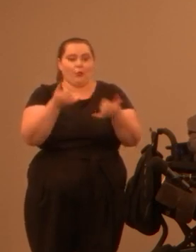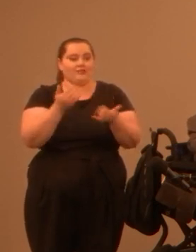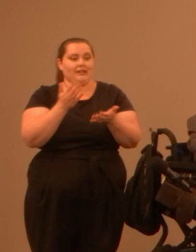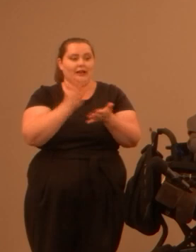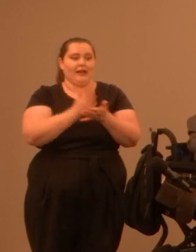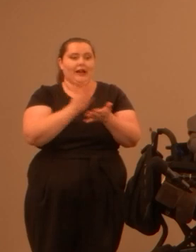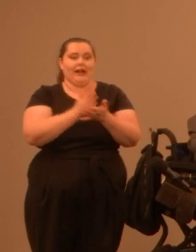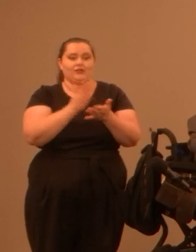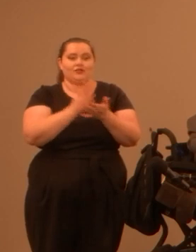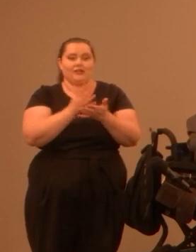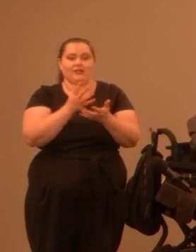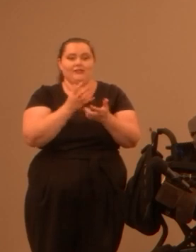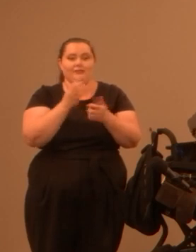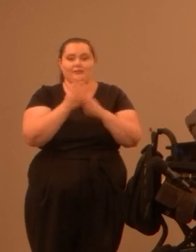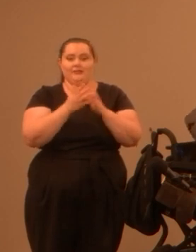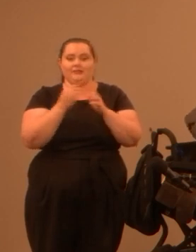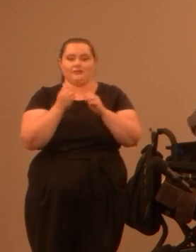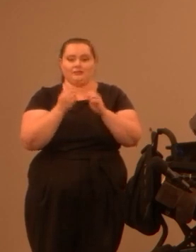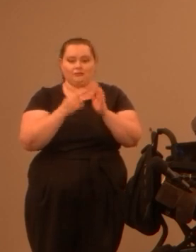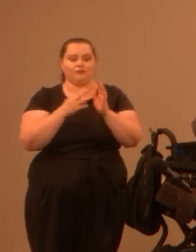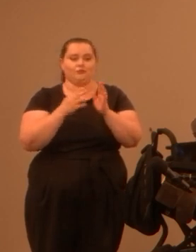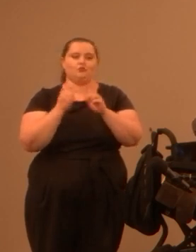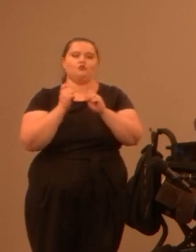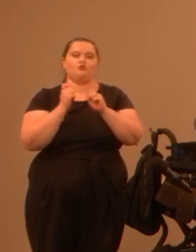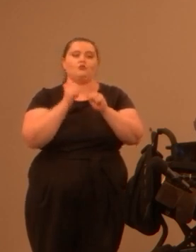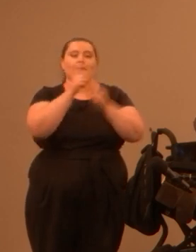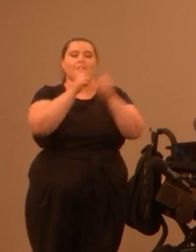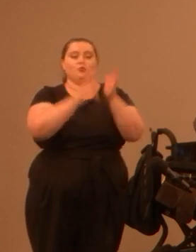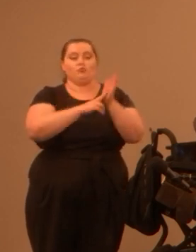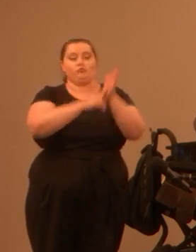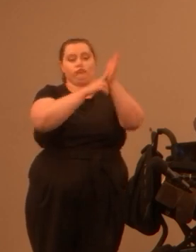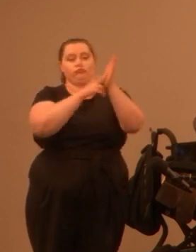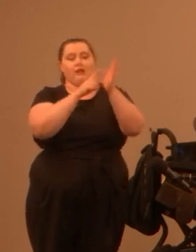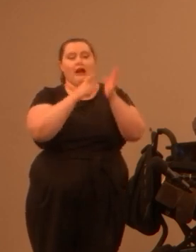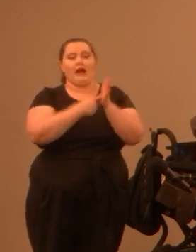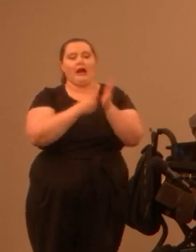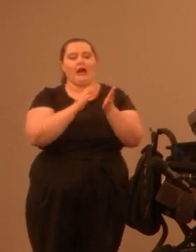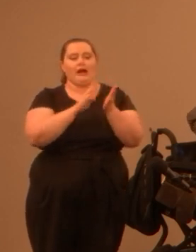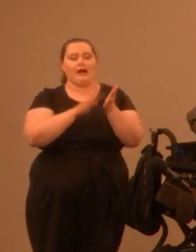Arnhem Land to meet some of our colleagues up there. I'd also like to